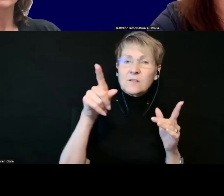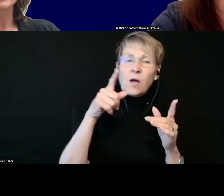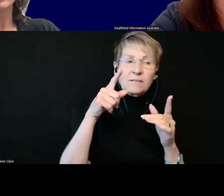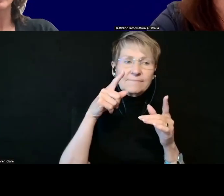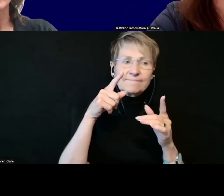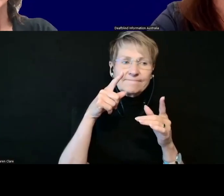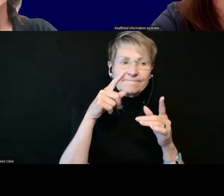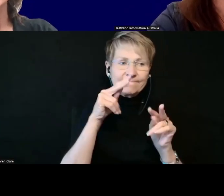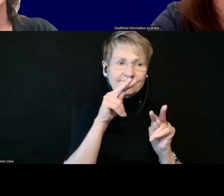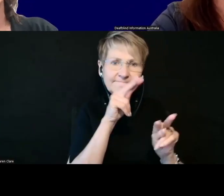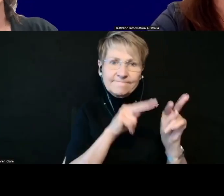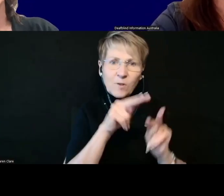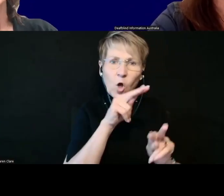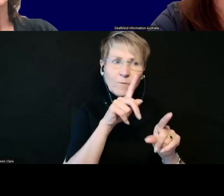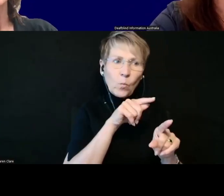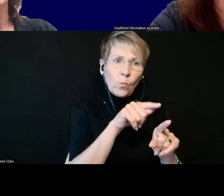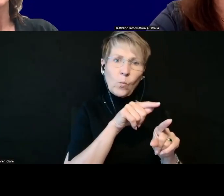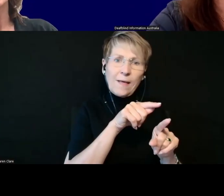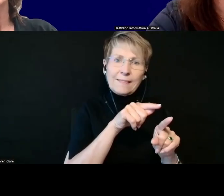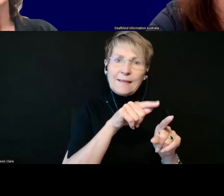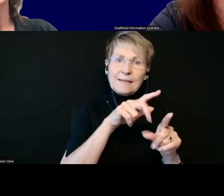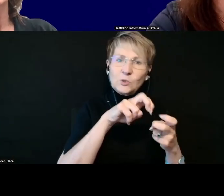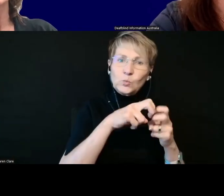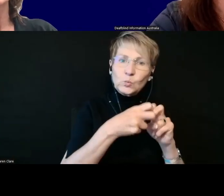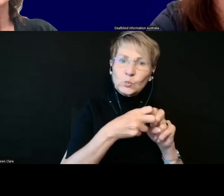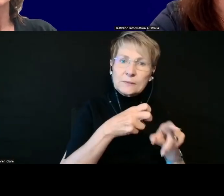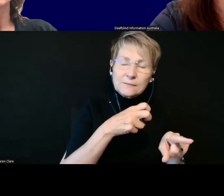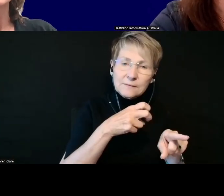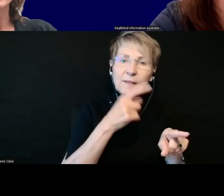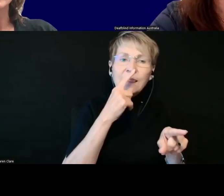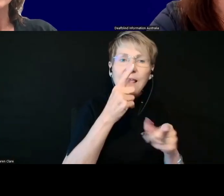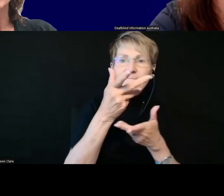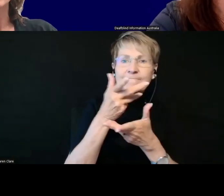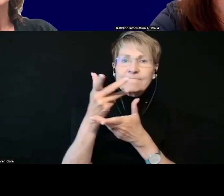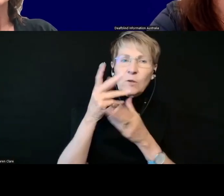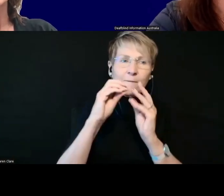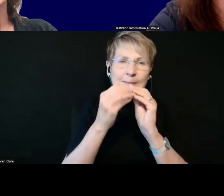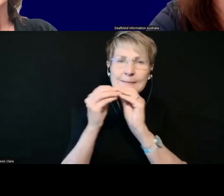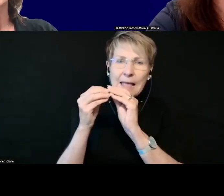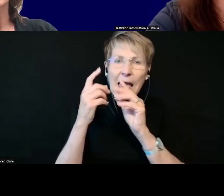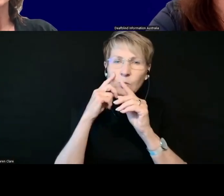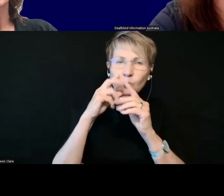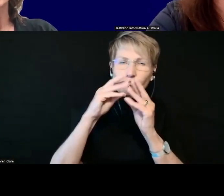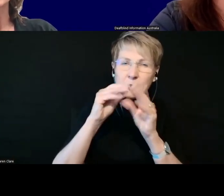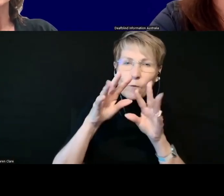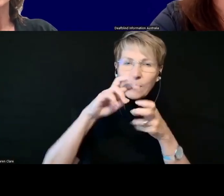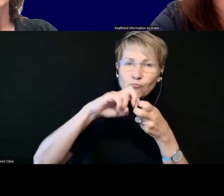that's where I went to understand, what could be the possible solutions. So first having a really great understanding